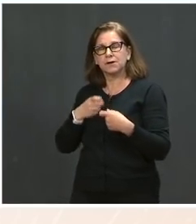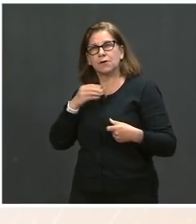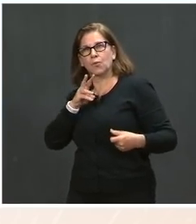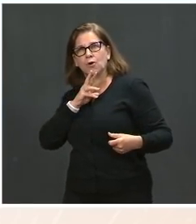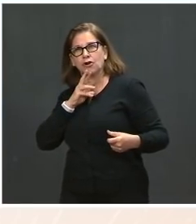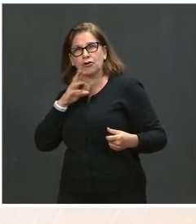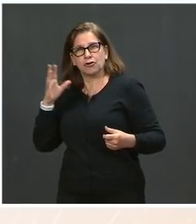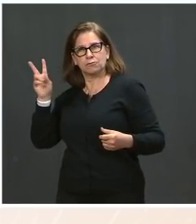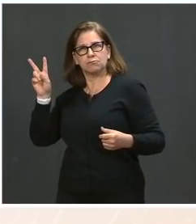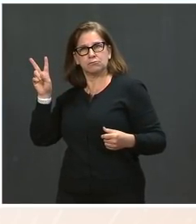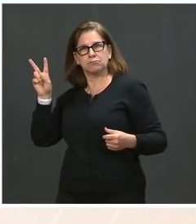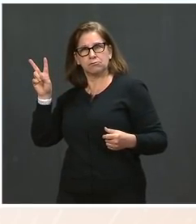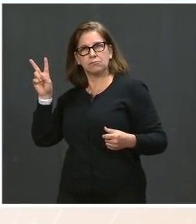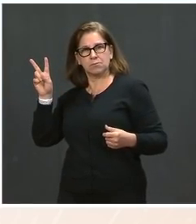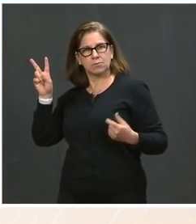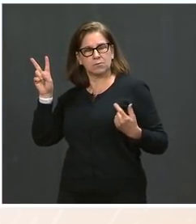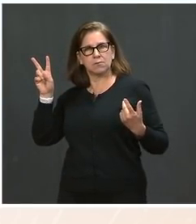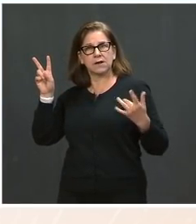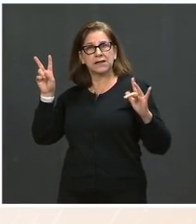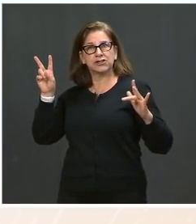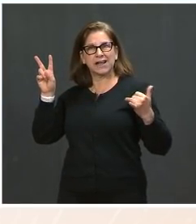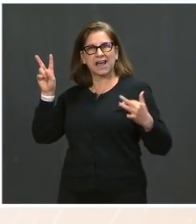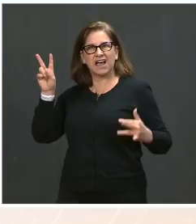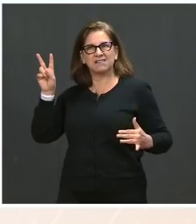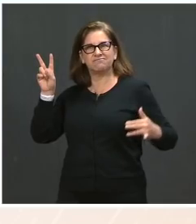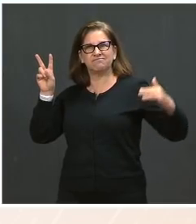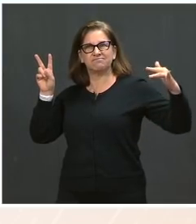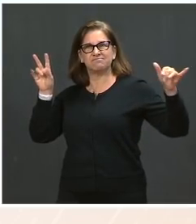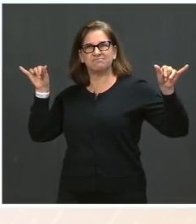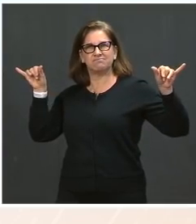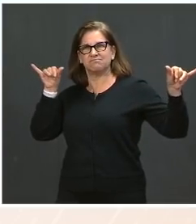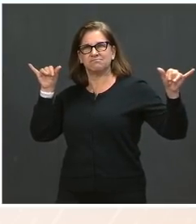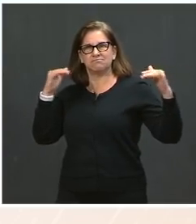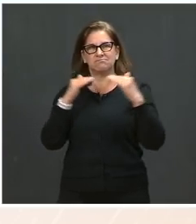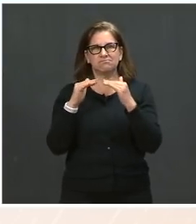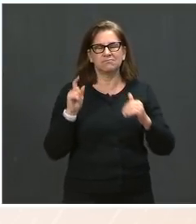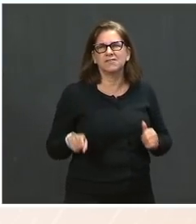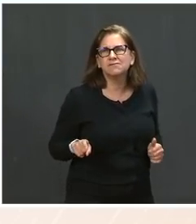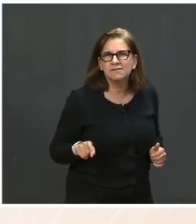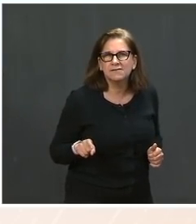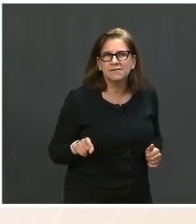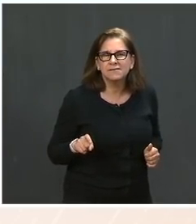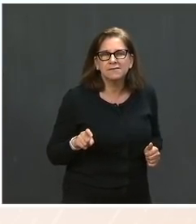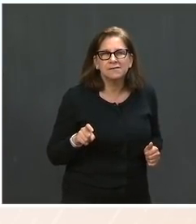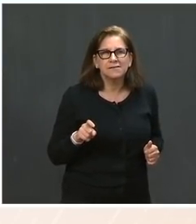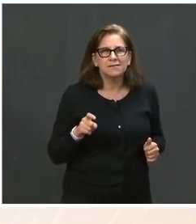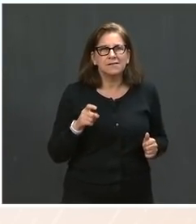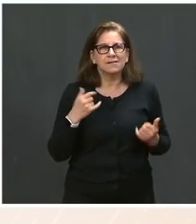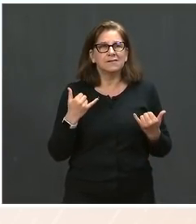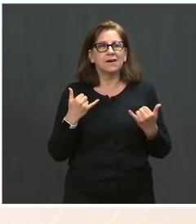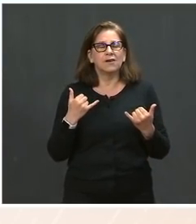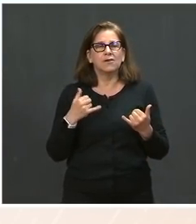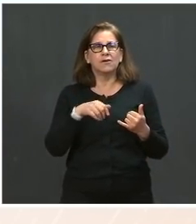And yet, we have been disinvesting in infrastructure as a nation, for decades.